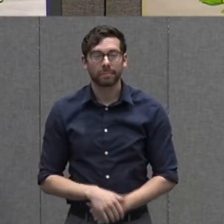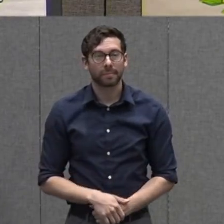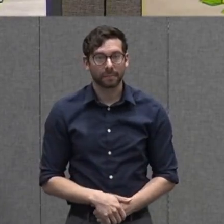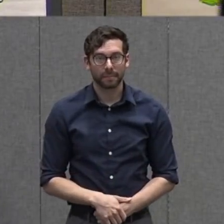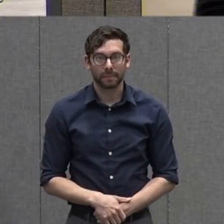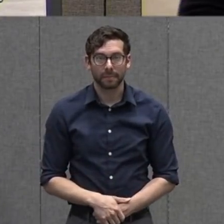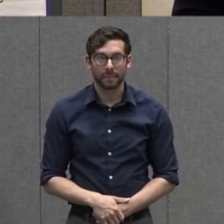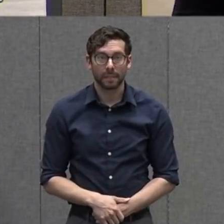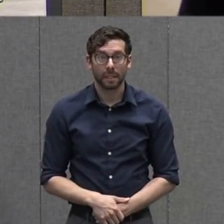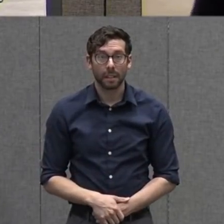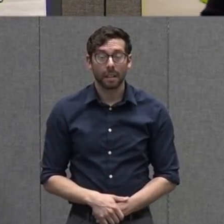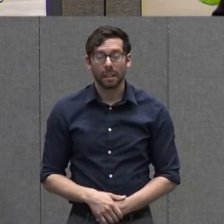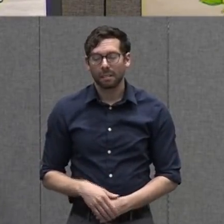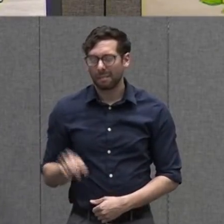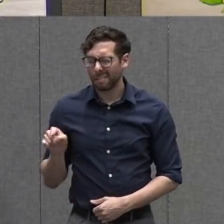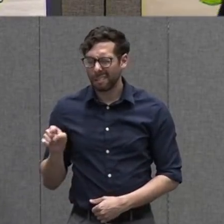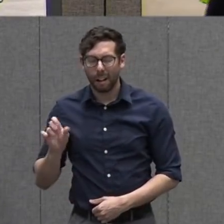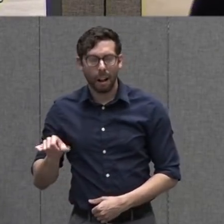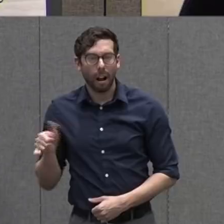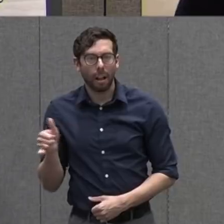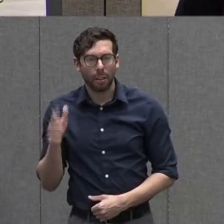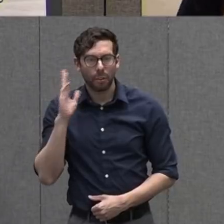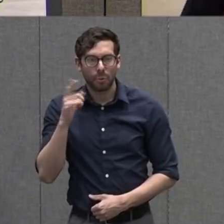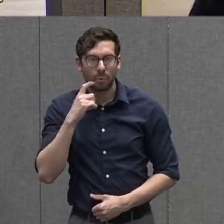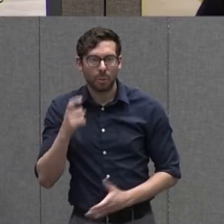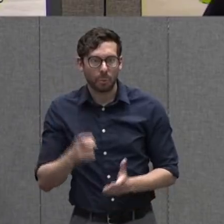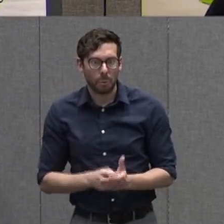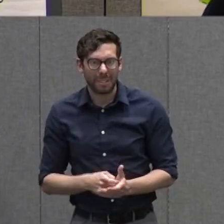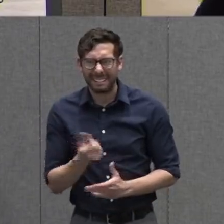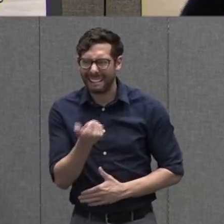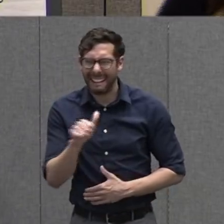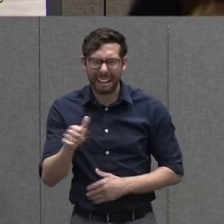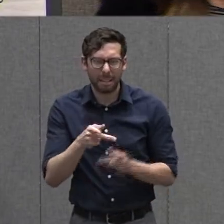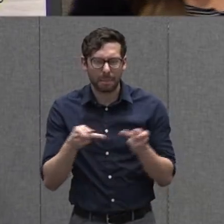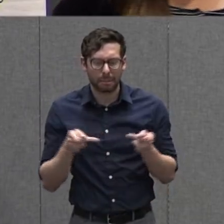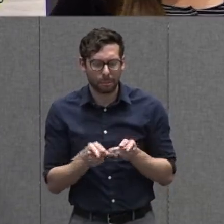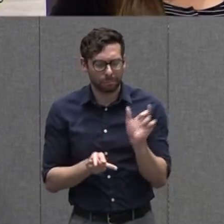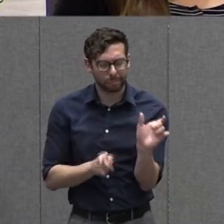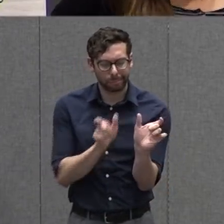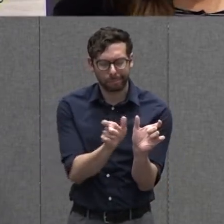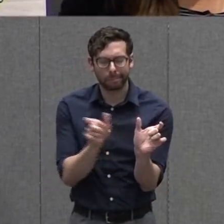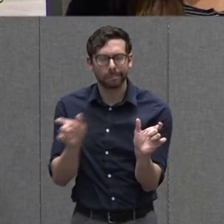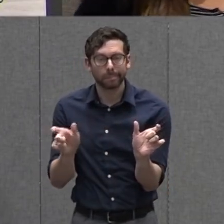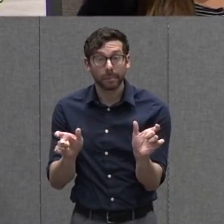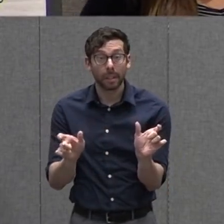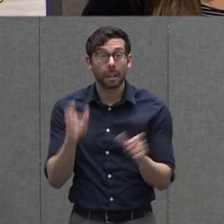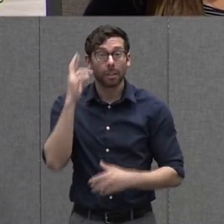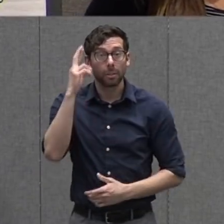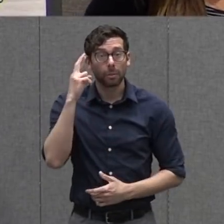And the reason I want you to do this game with me today while we're gonna do this activity together is because this is something you can do